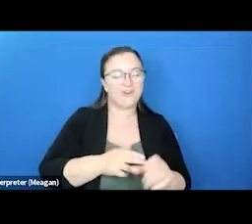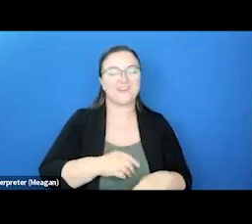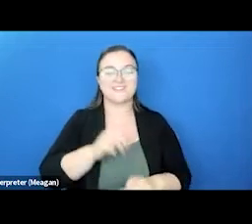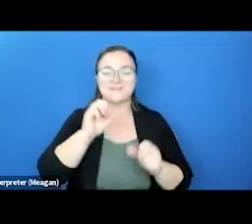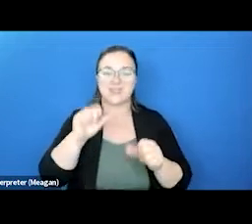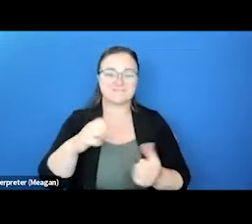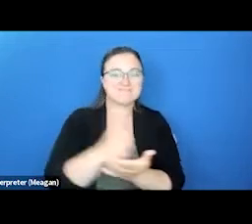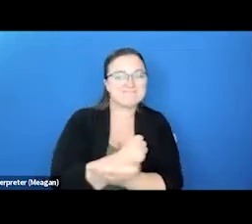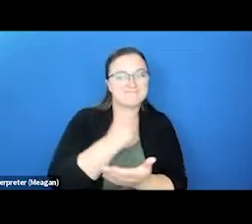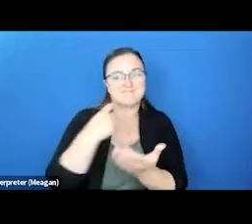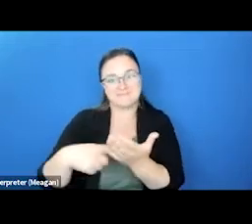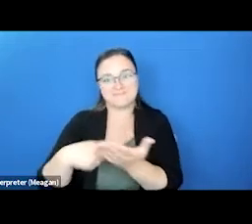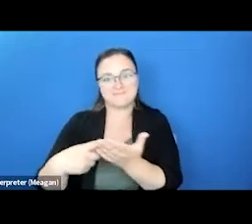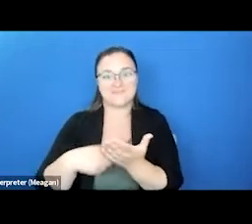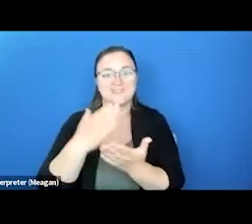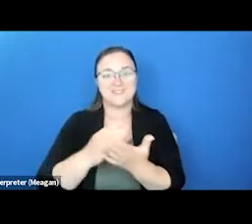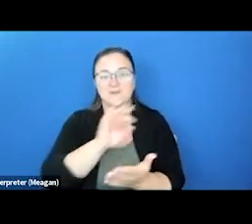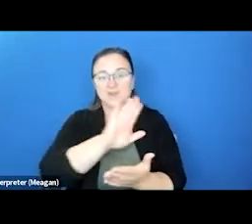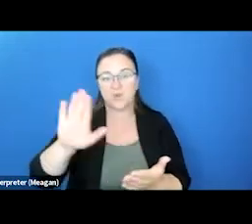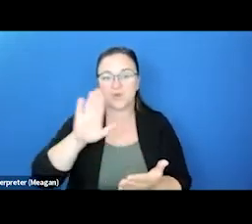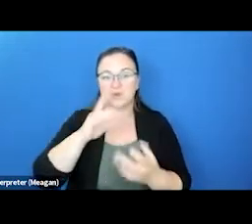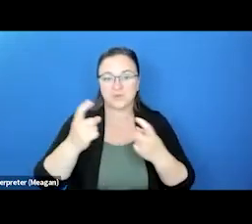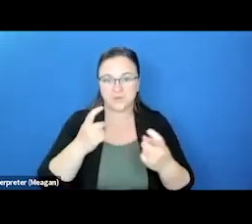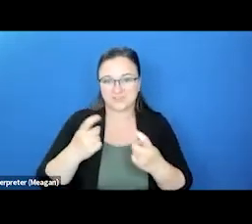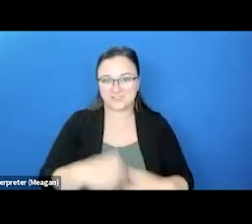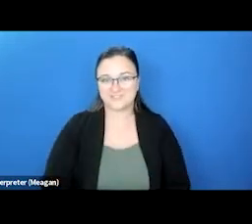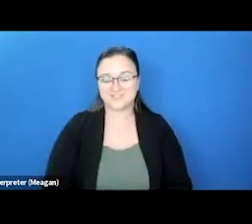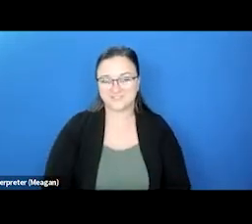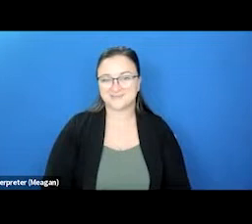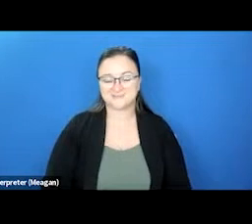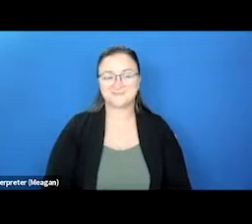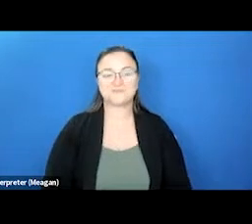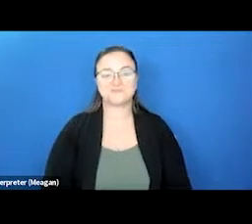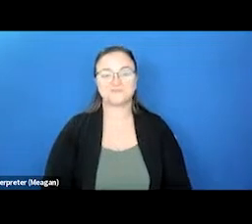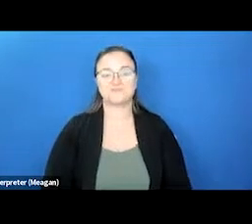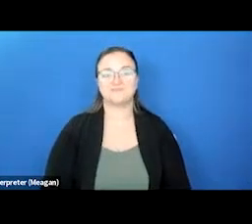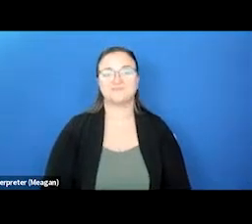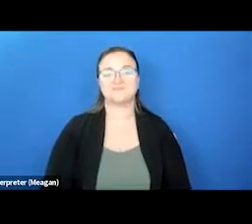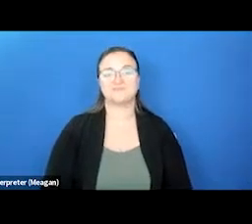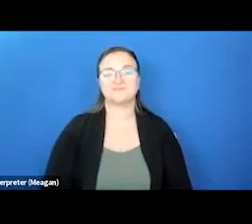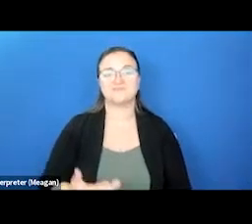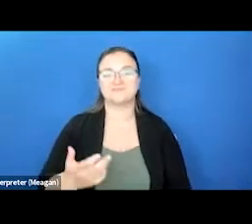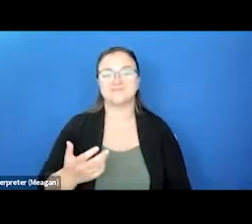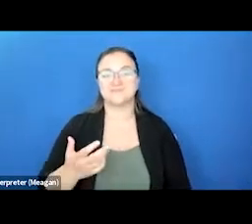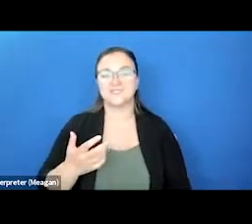through some of the questions that you all posed last week and chimed in your registration for today,